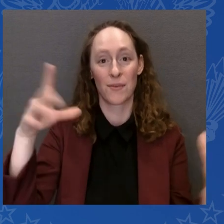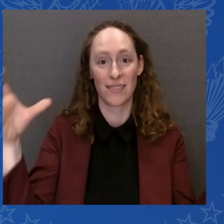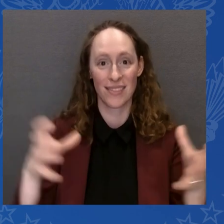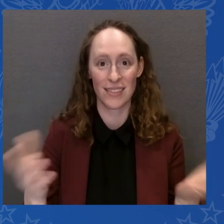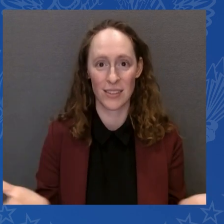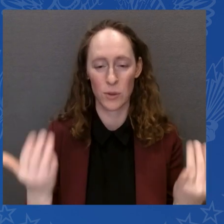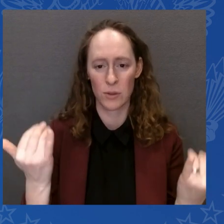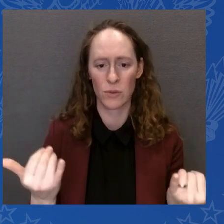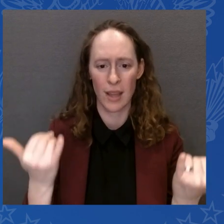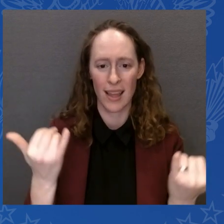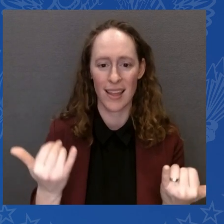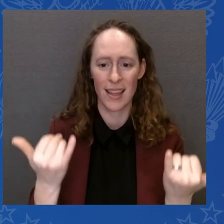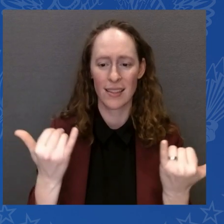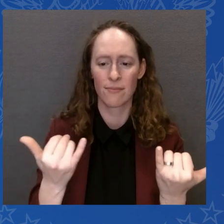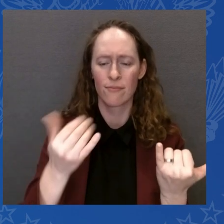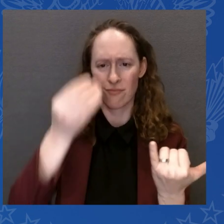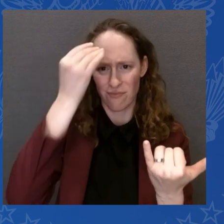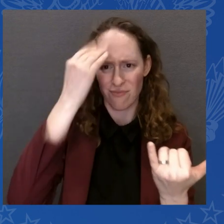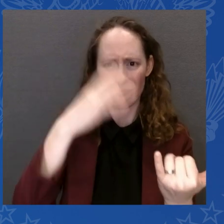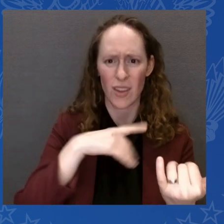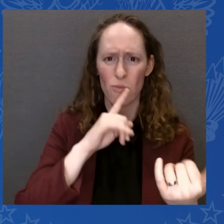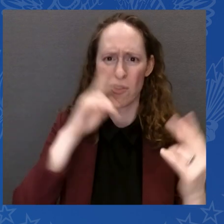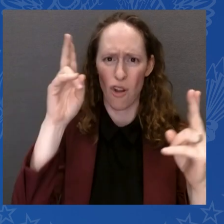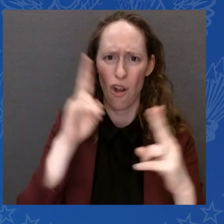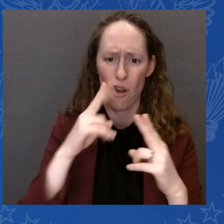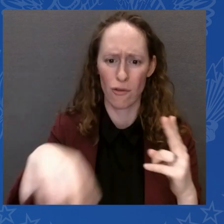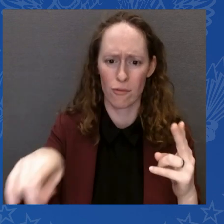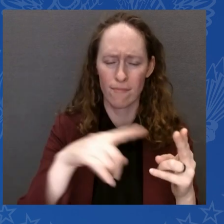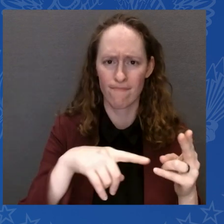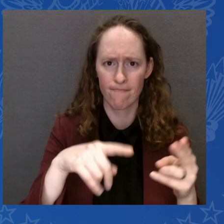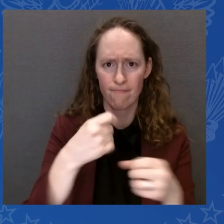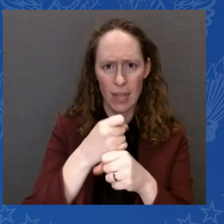local leaders that were determinative in keeping this state